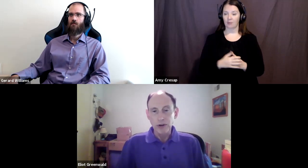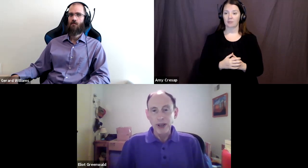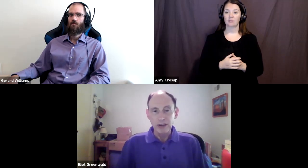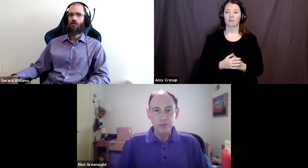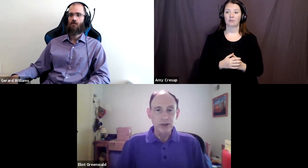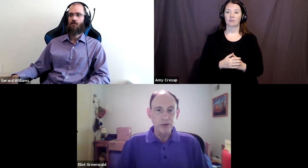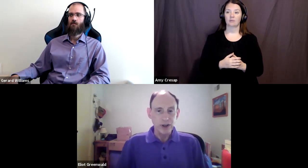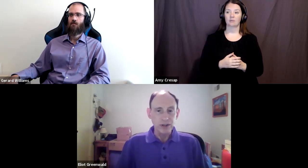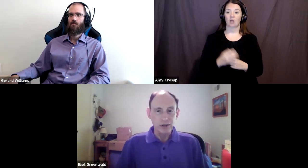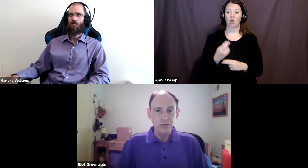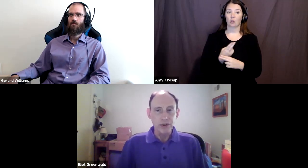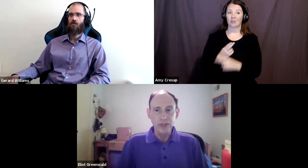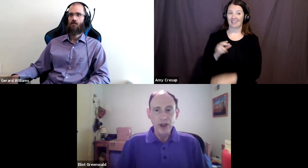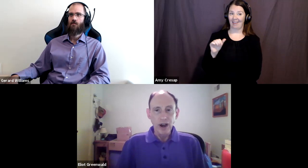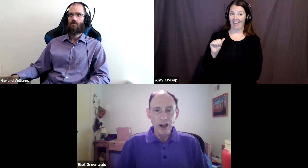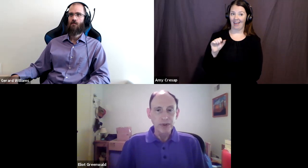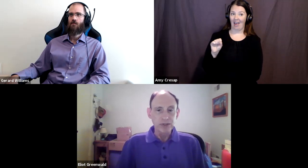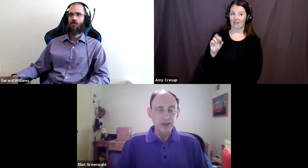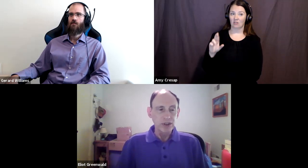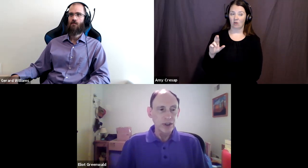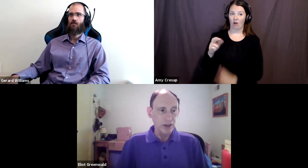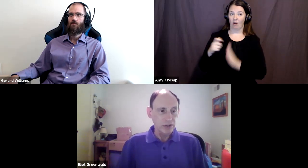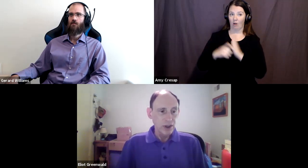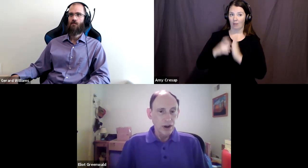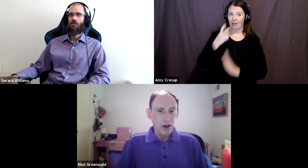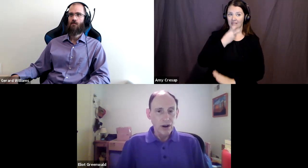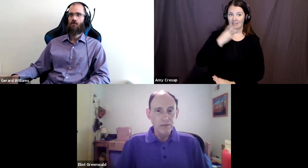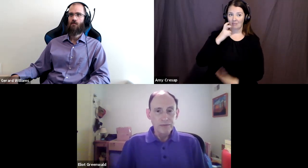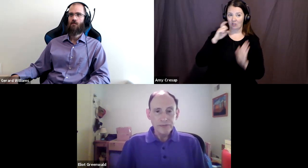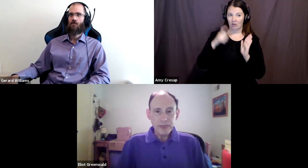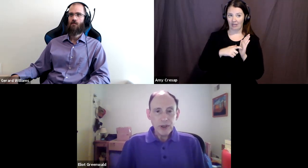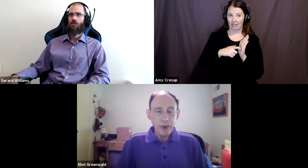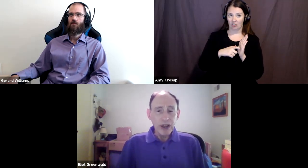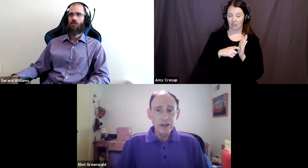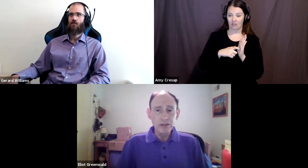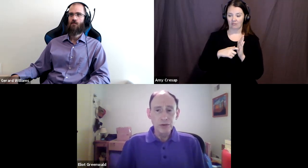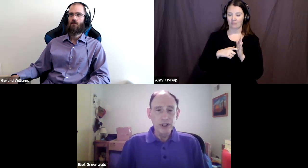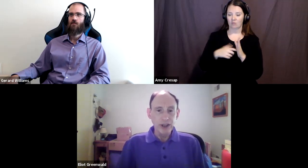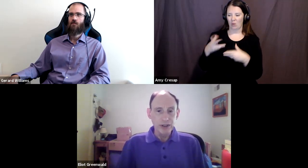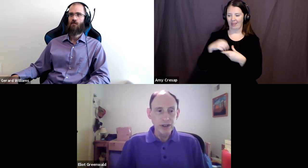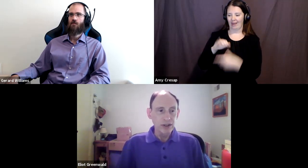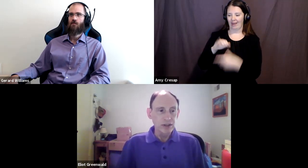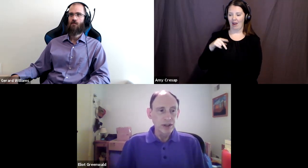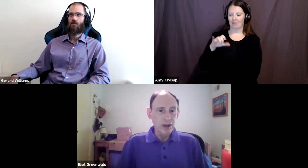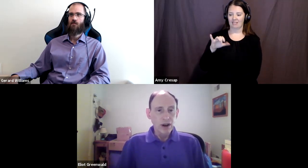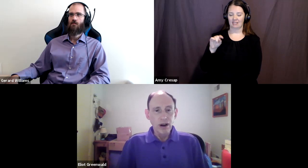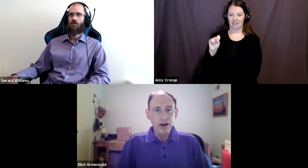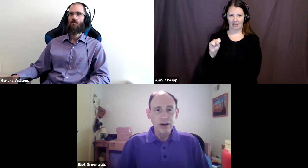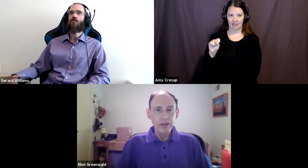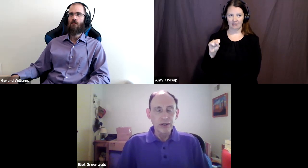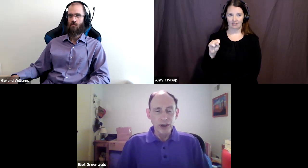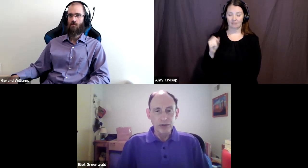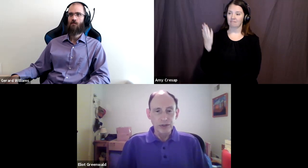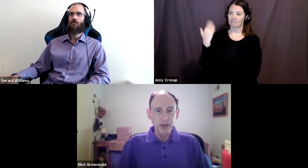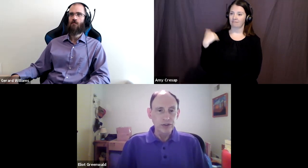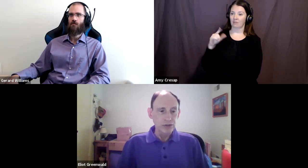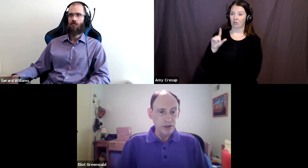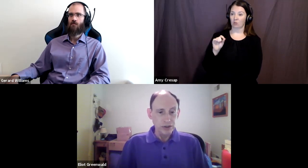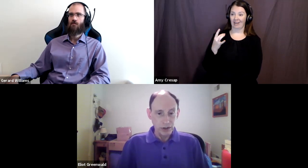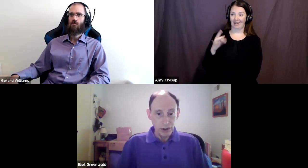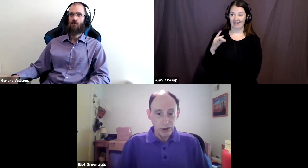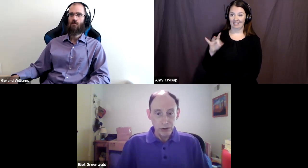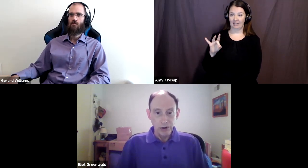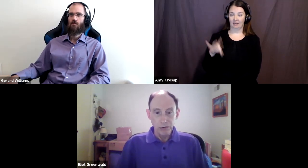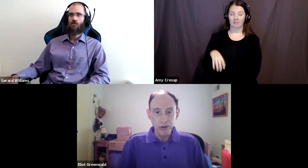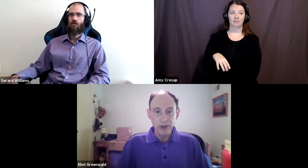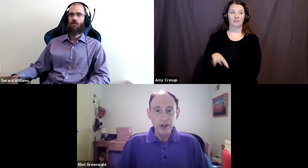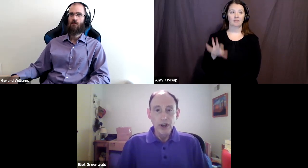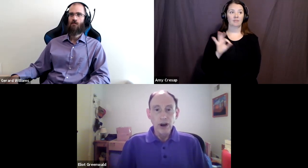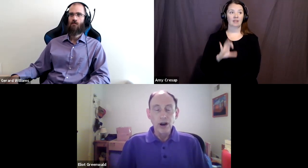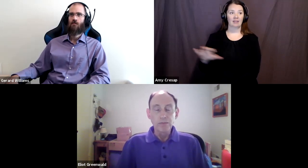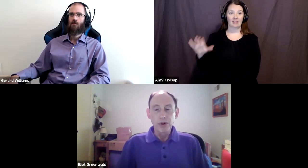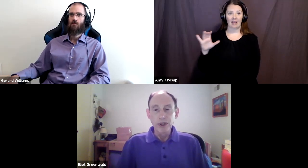automatic speech recognition with IP CTS. Back in 2018, the FCC issued declaratory ruling